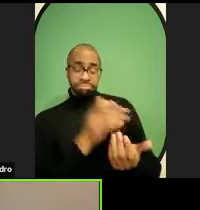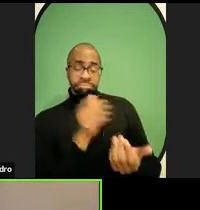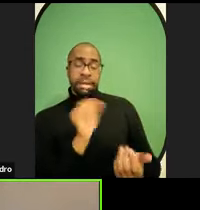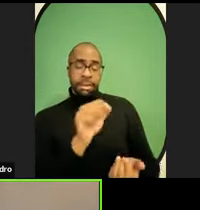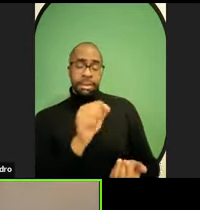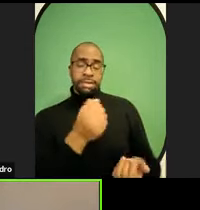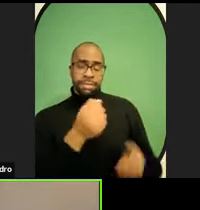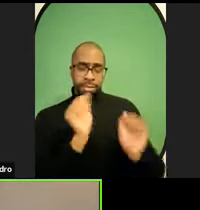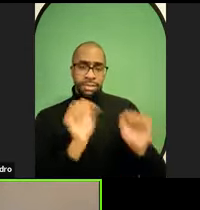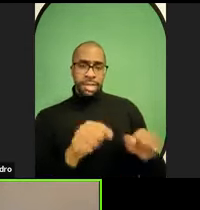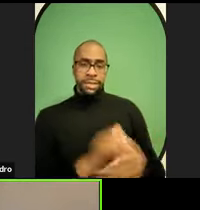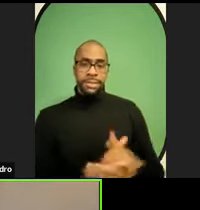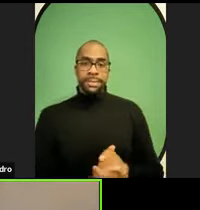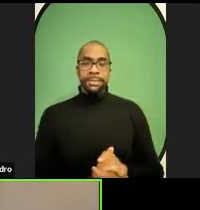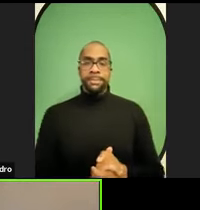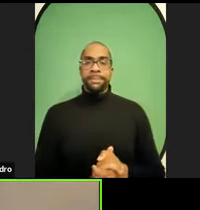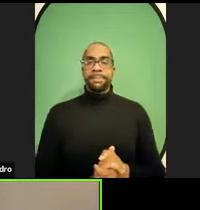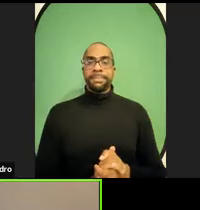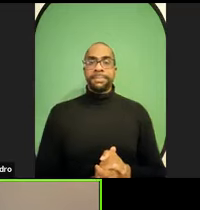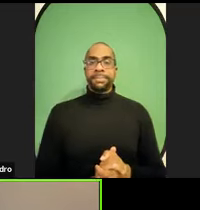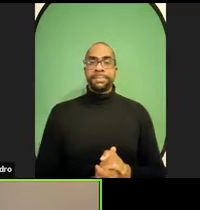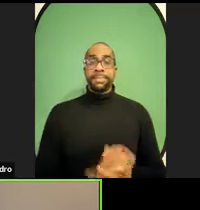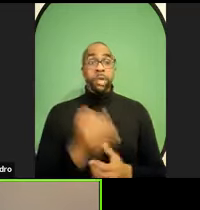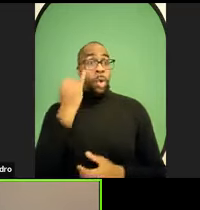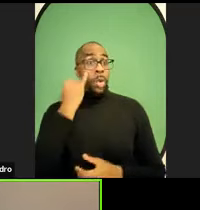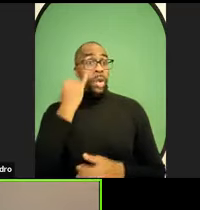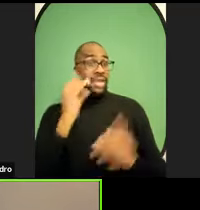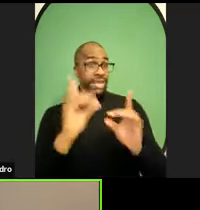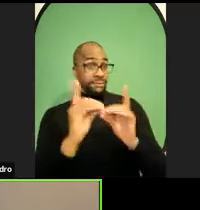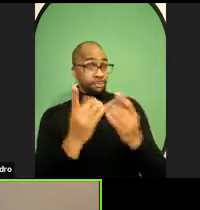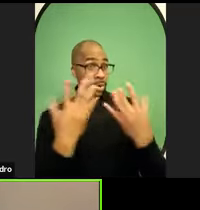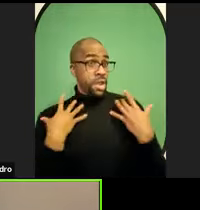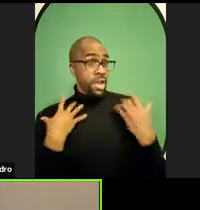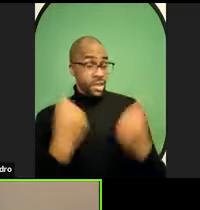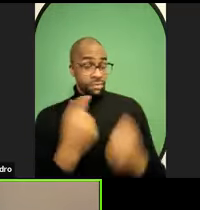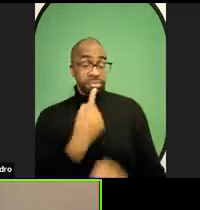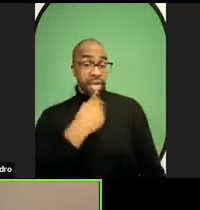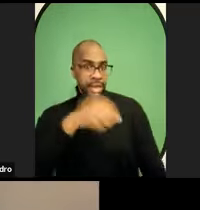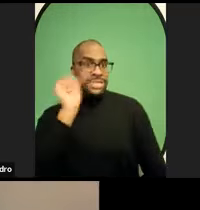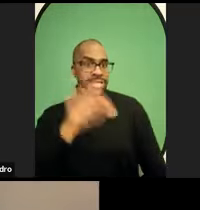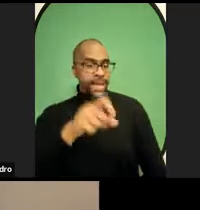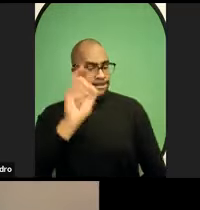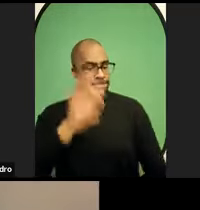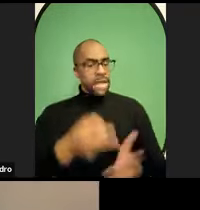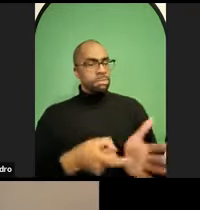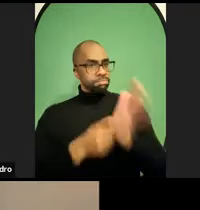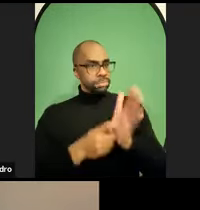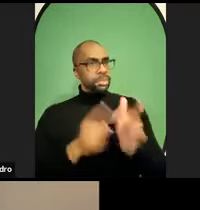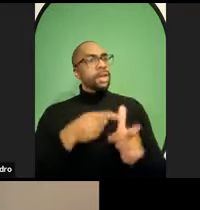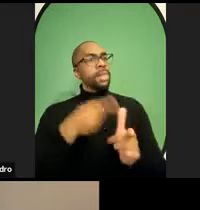back of Health decided to create a new Mexico vaccine mandate for the. state state, then the deal we would have to comply with their